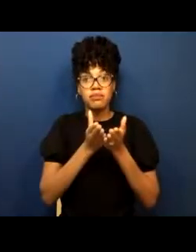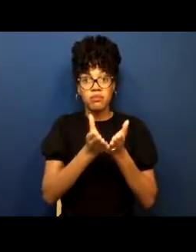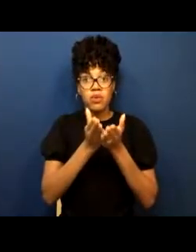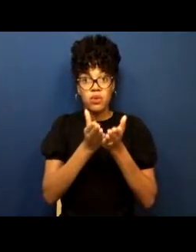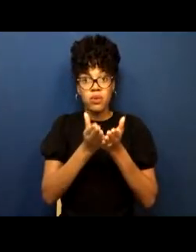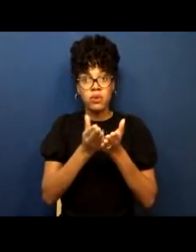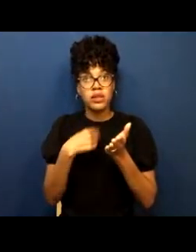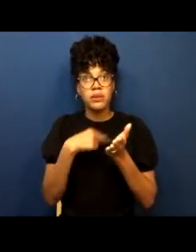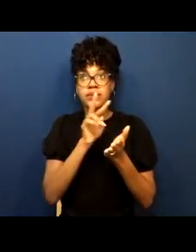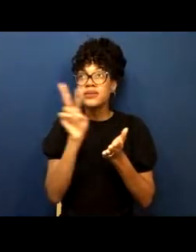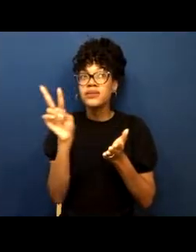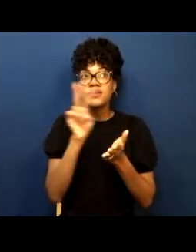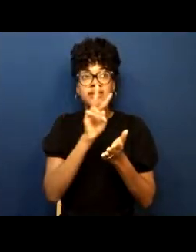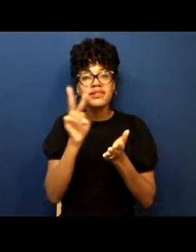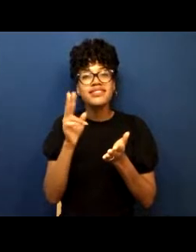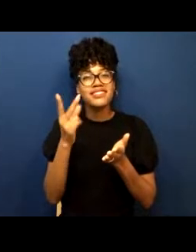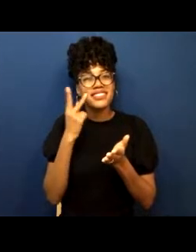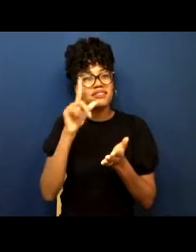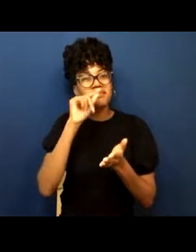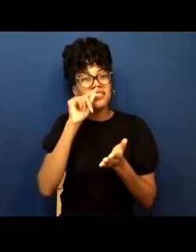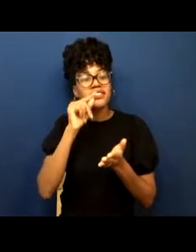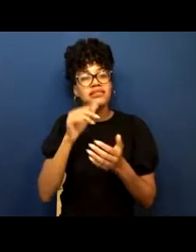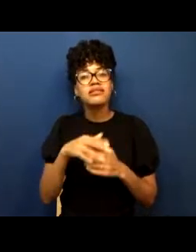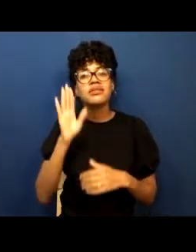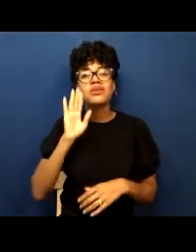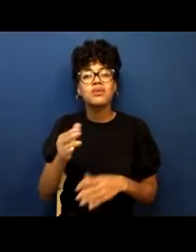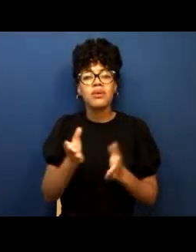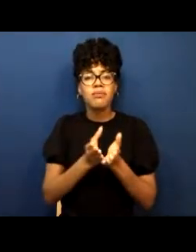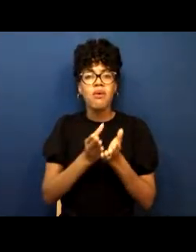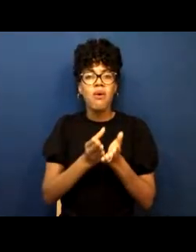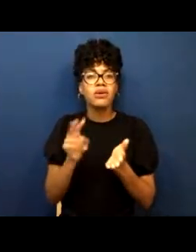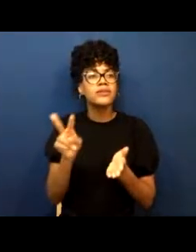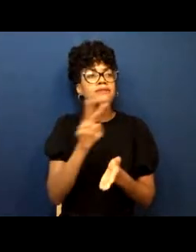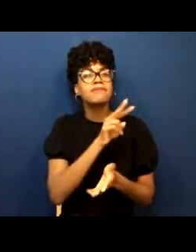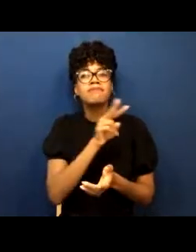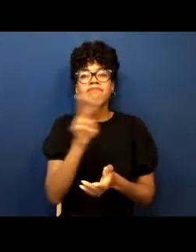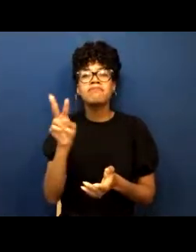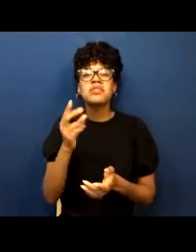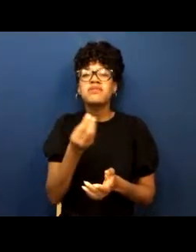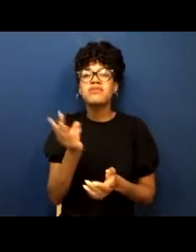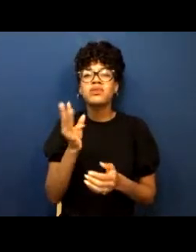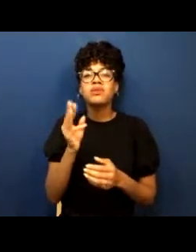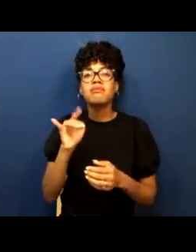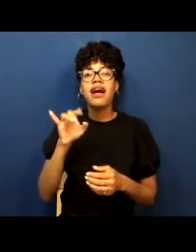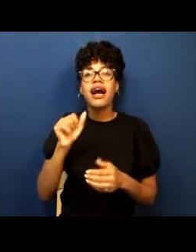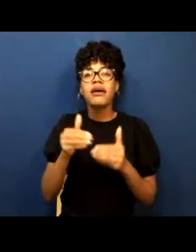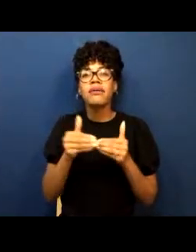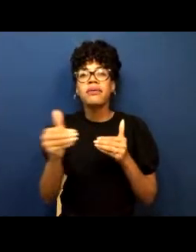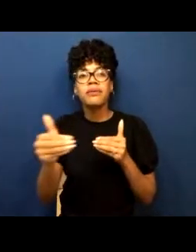And if you think about being on a boat, you have a range of view, maybe a couple miles around the boat and seabird is moving.